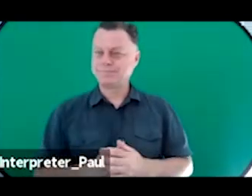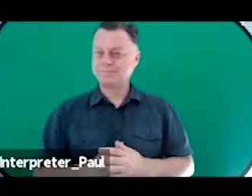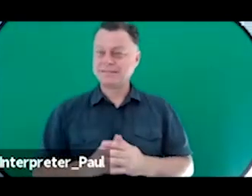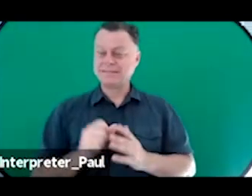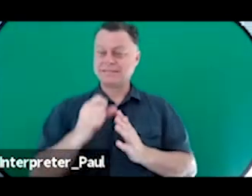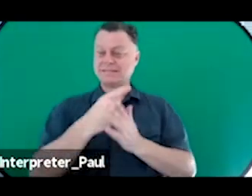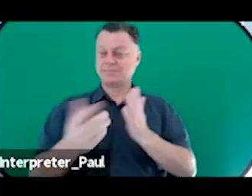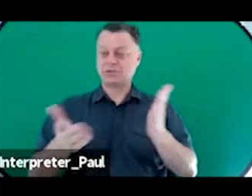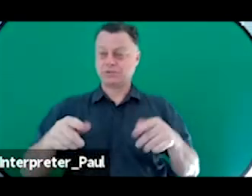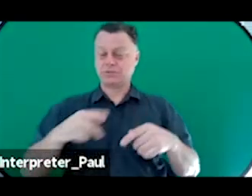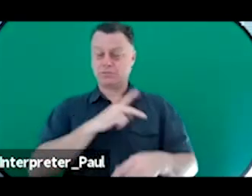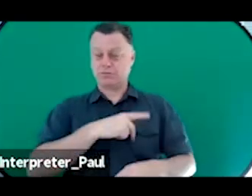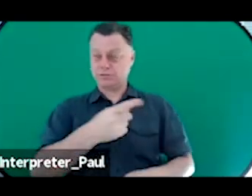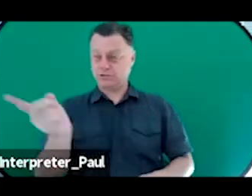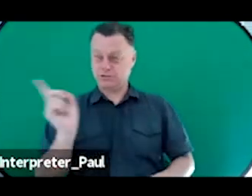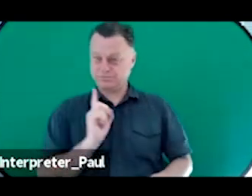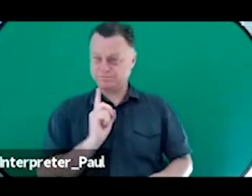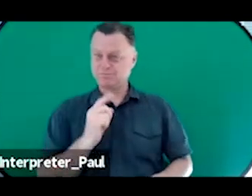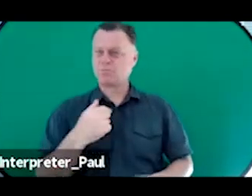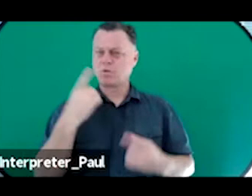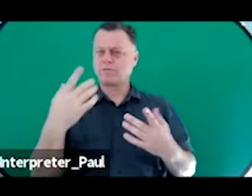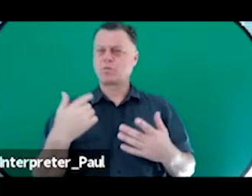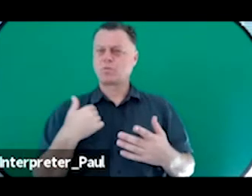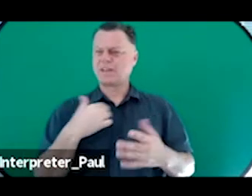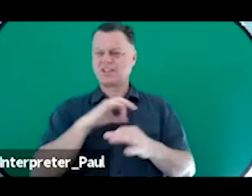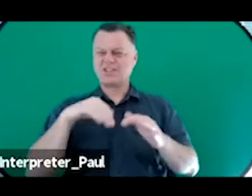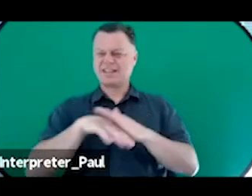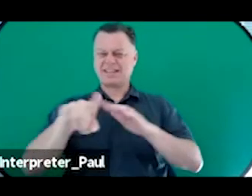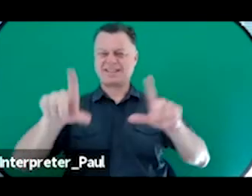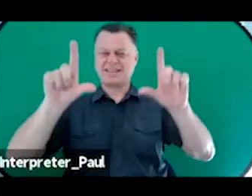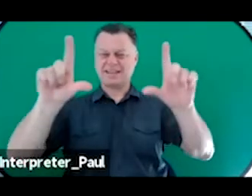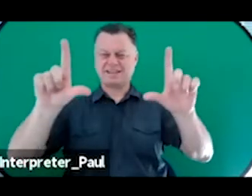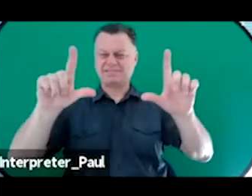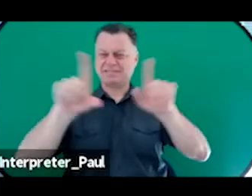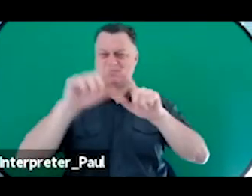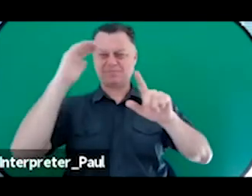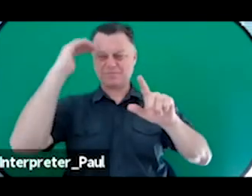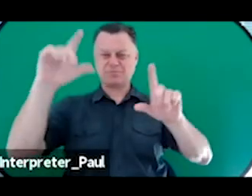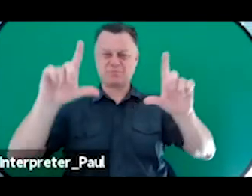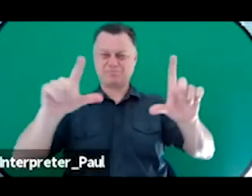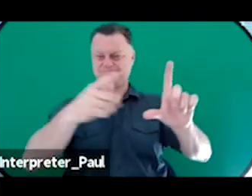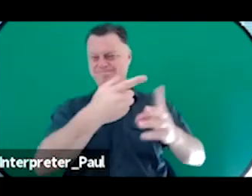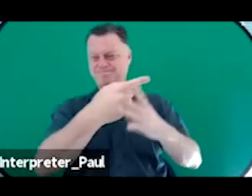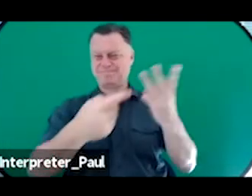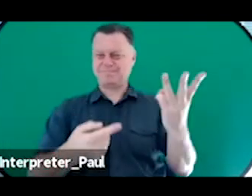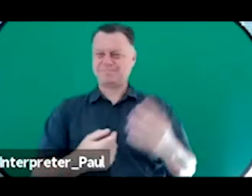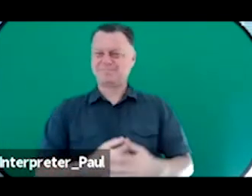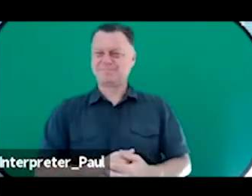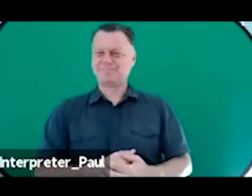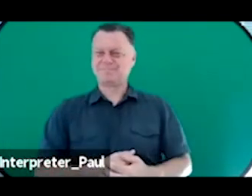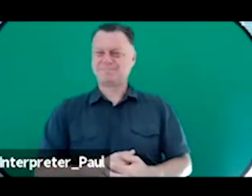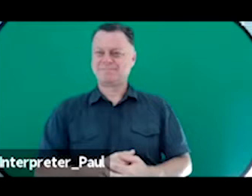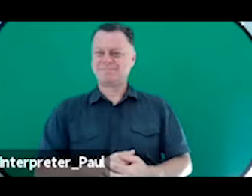service professionals, we are often not in the same room as the people who are leading our